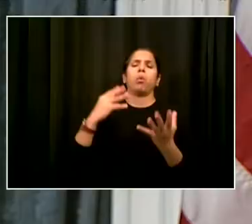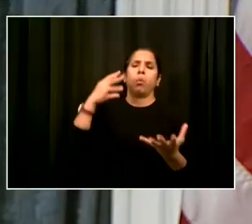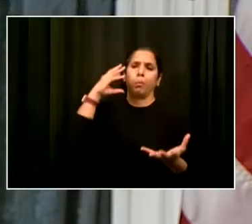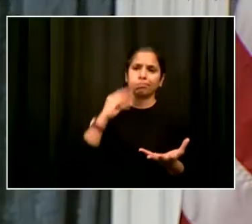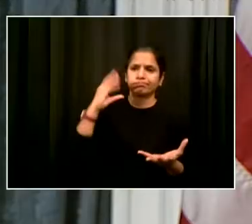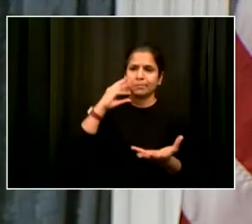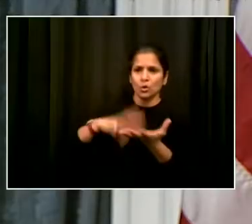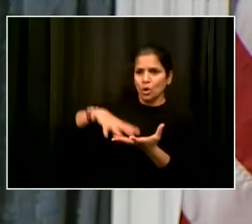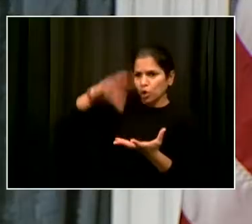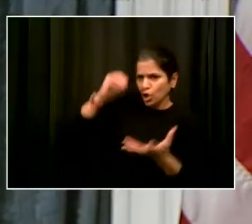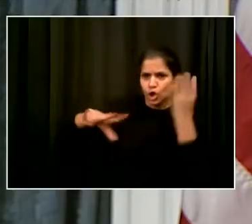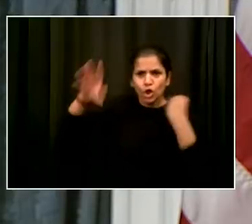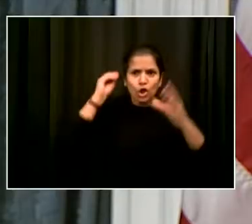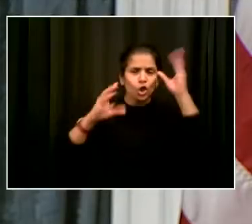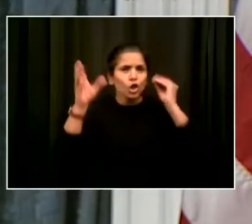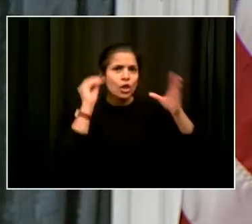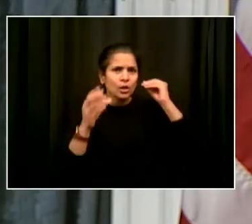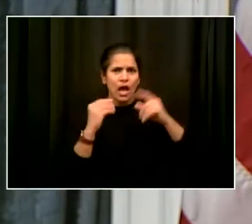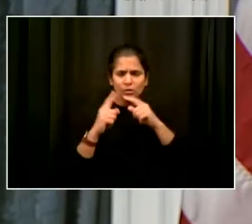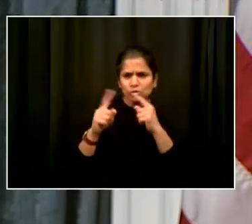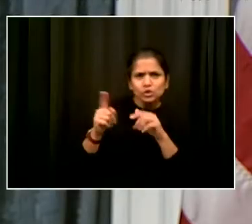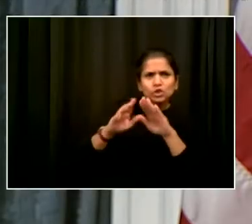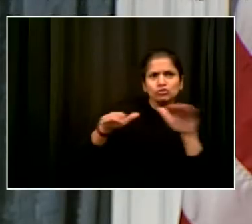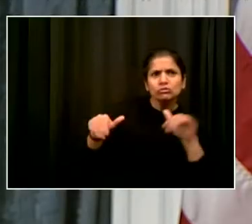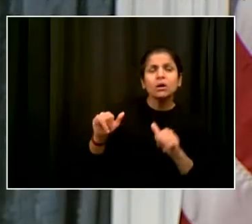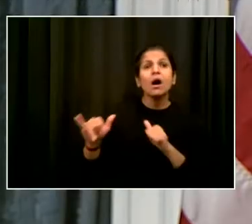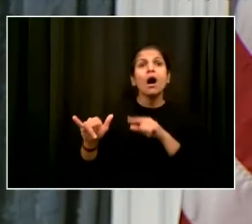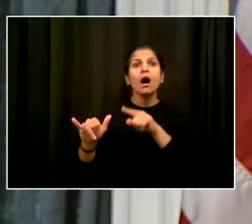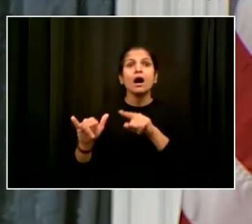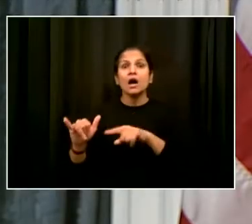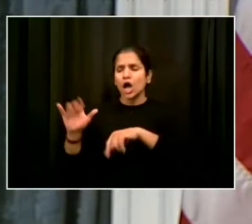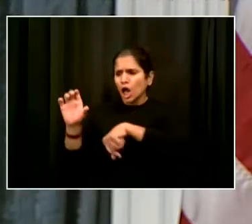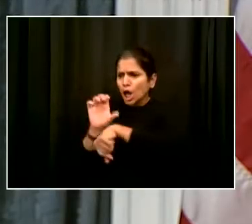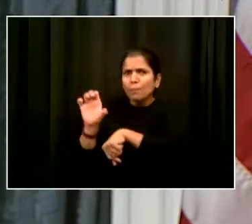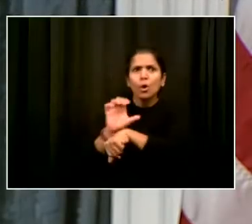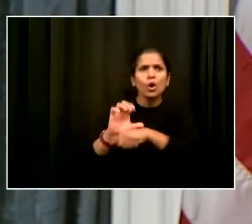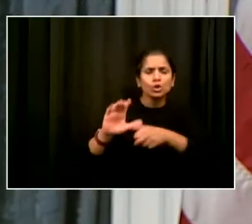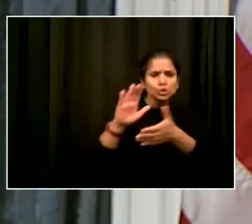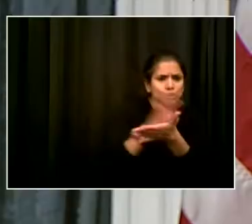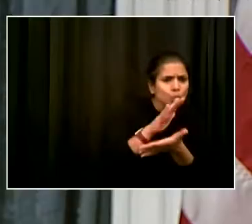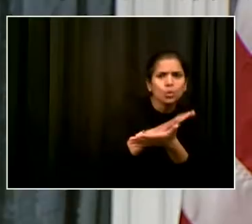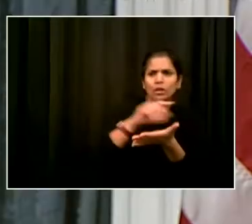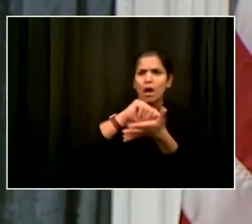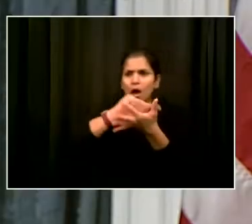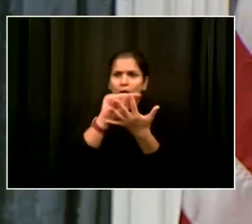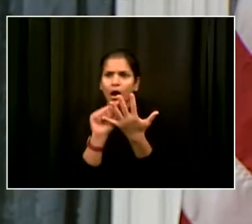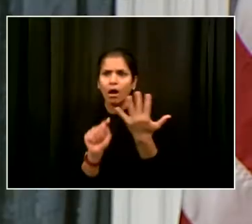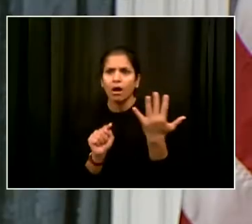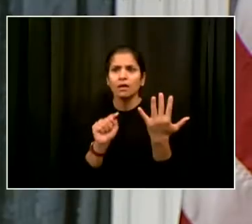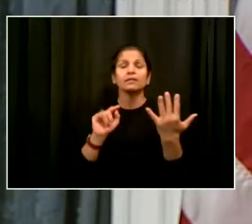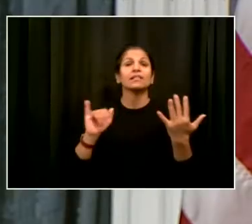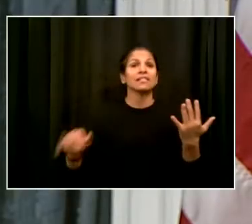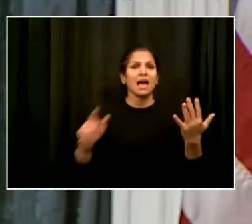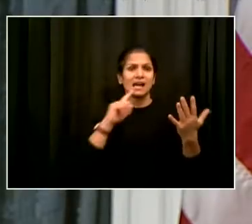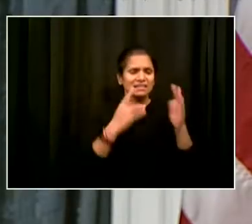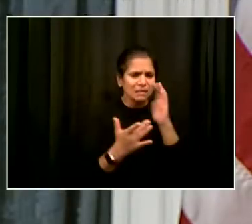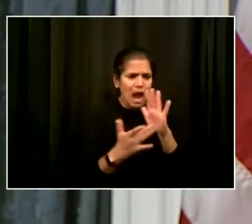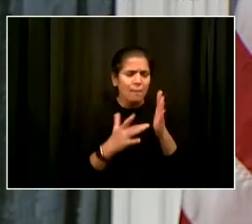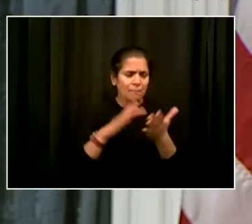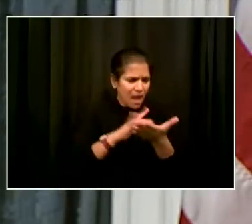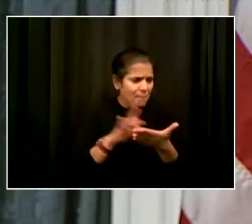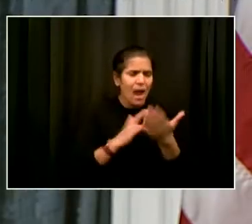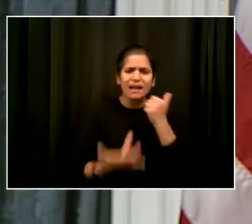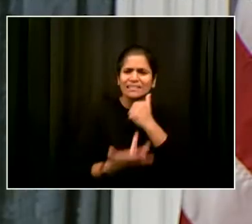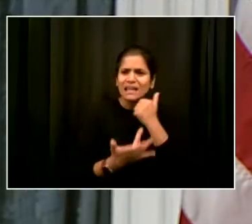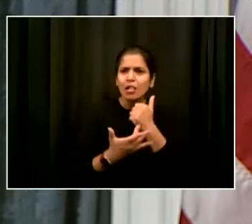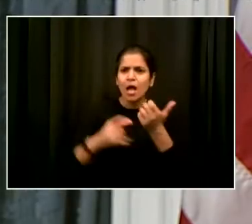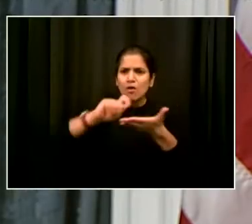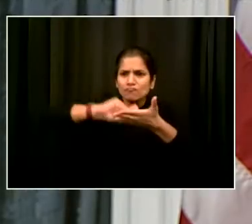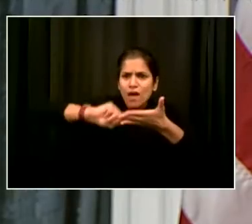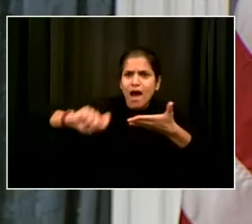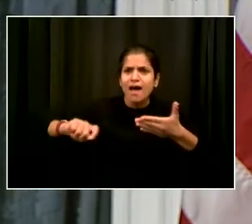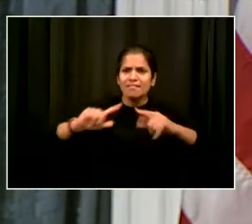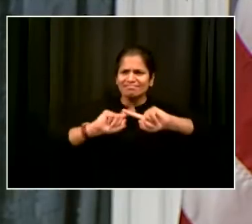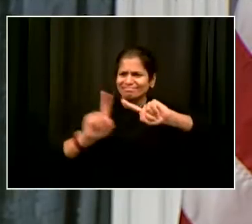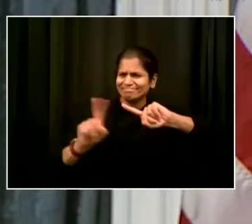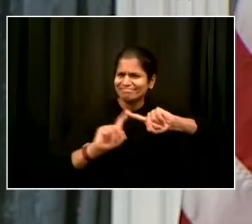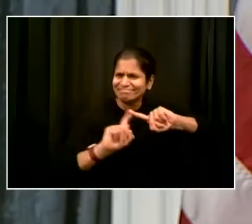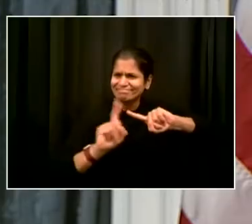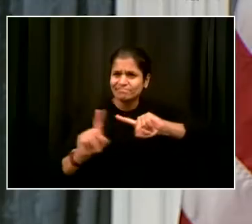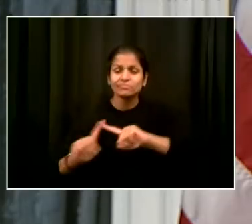BACK IN MMCARH.H.